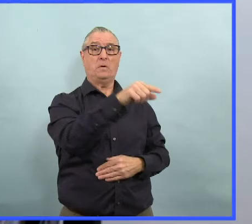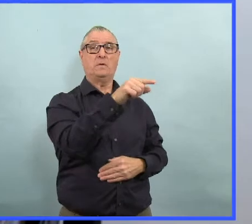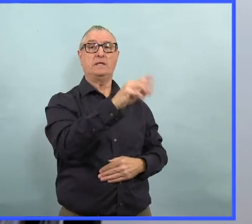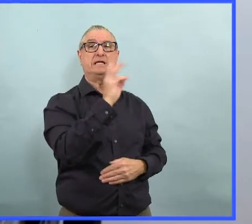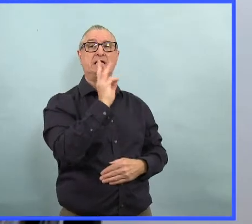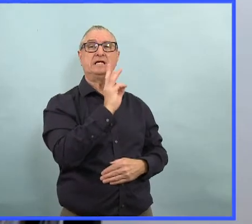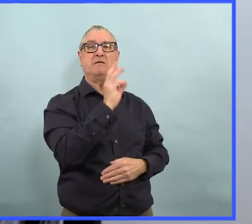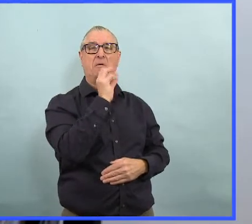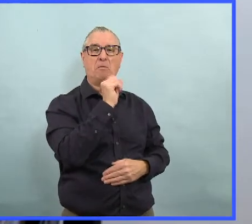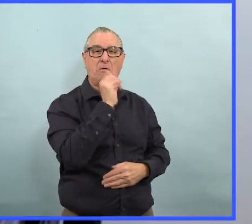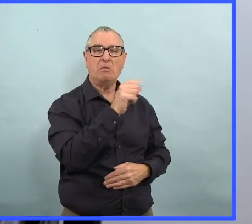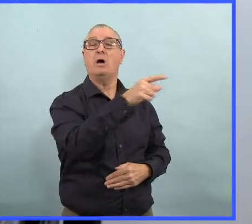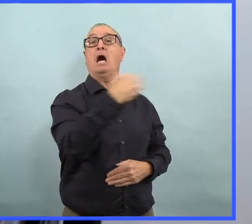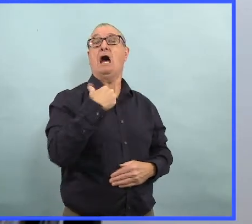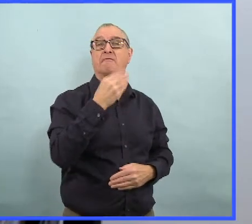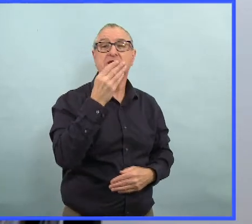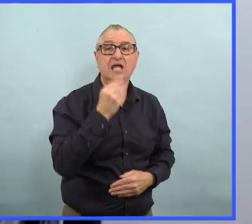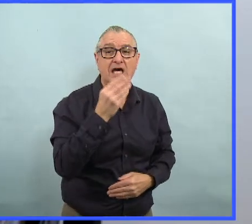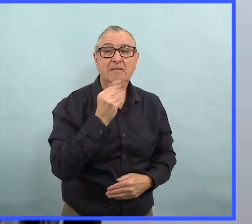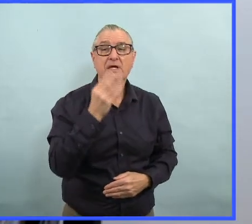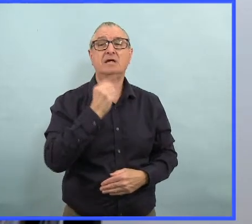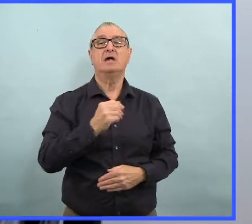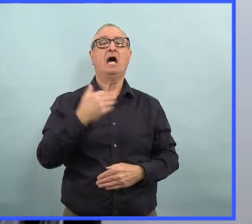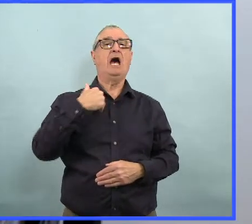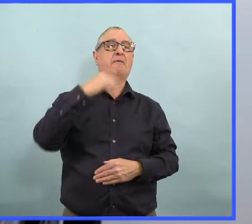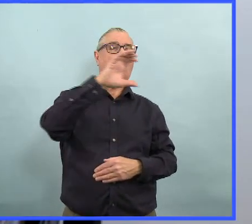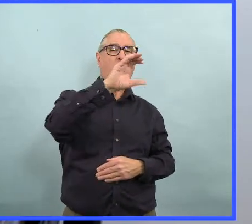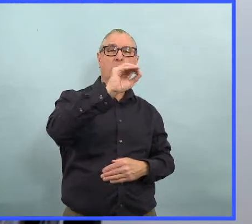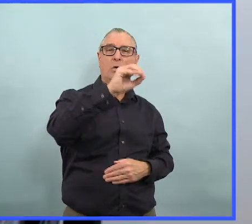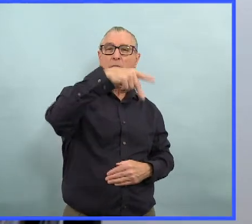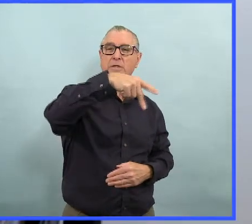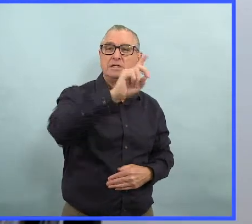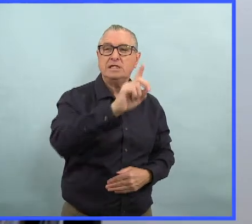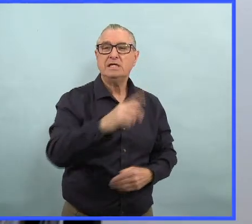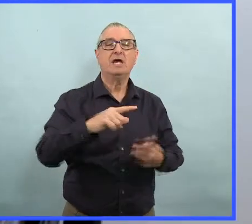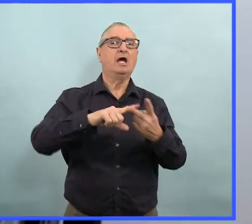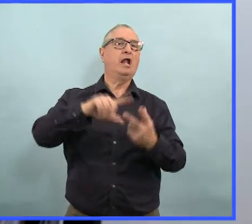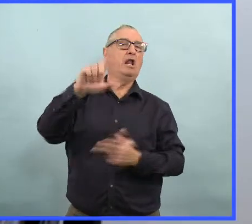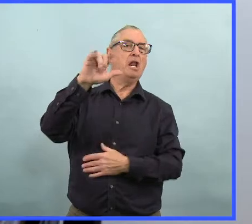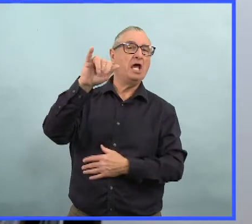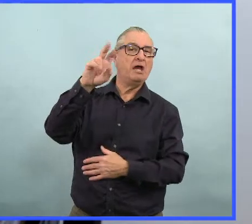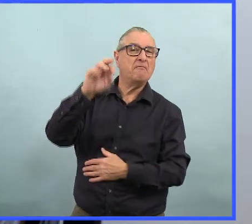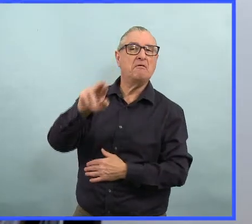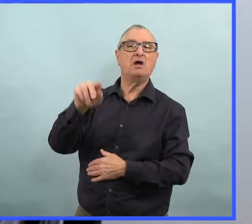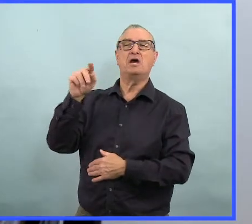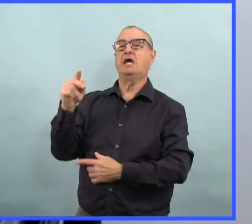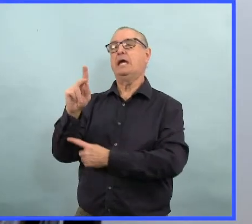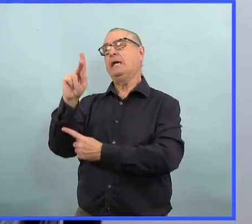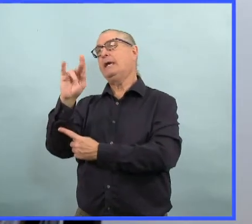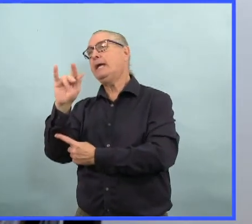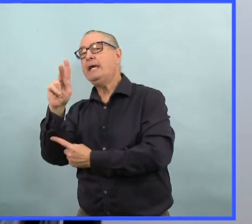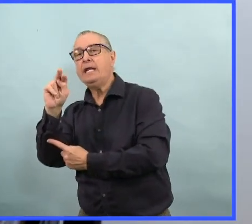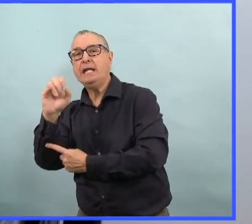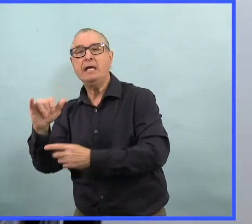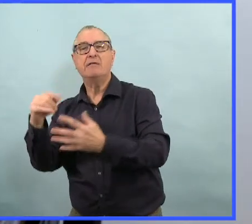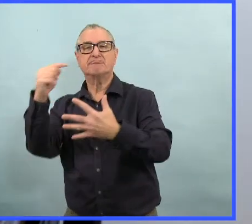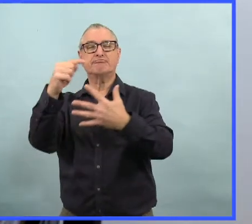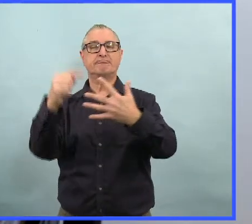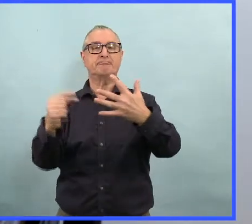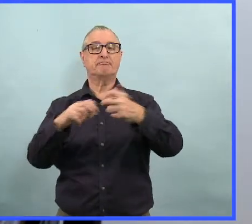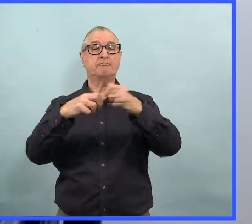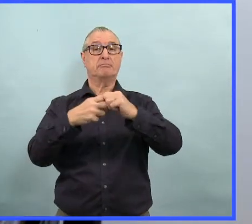disease kidney disease liver disease or any other condition on our high risk list please reach out